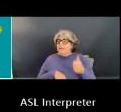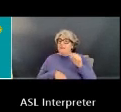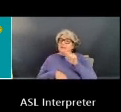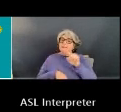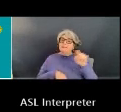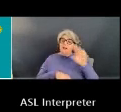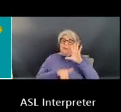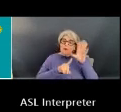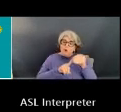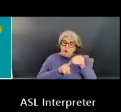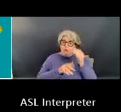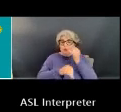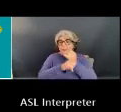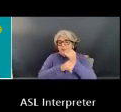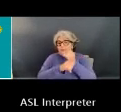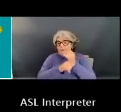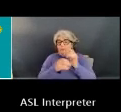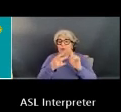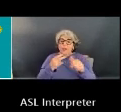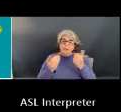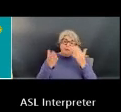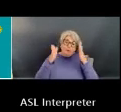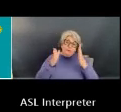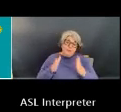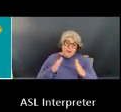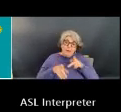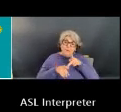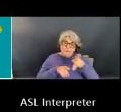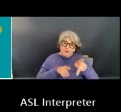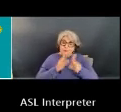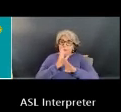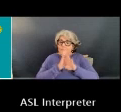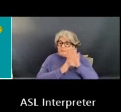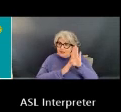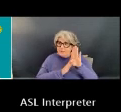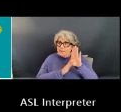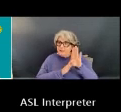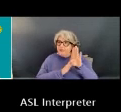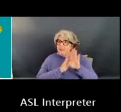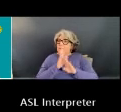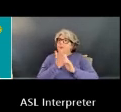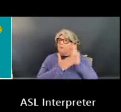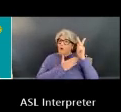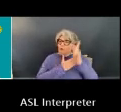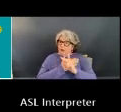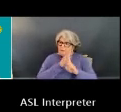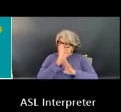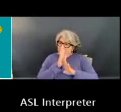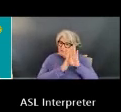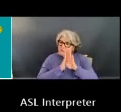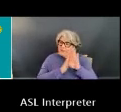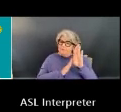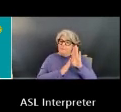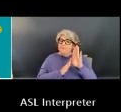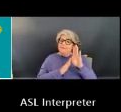institutions or other providers of professional development develop programs that encourage this sort of interdisciplinary